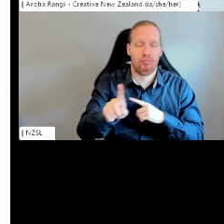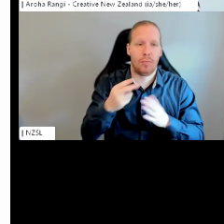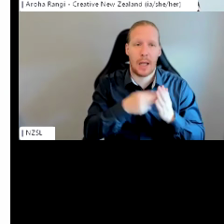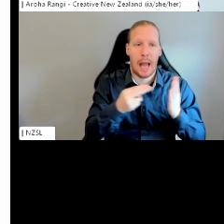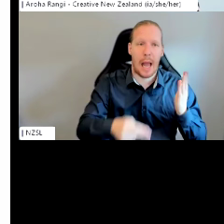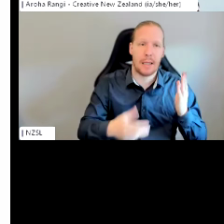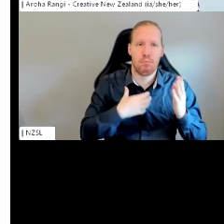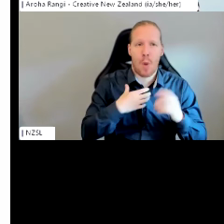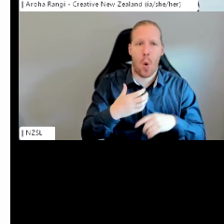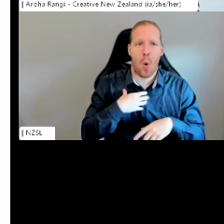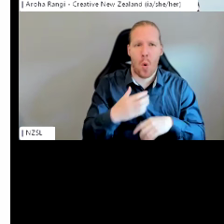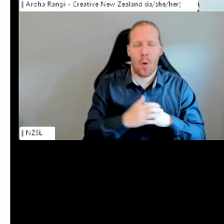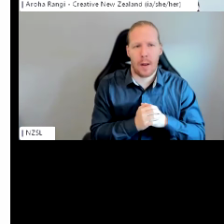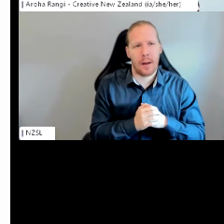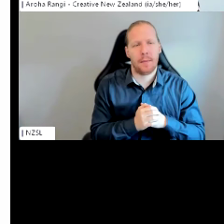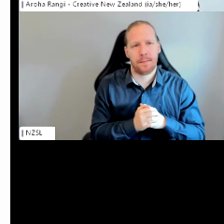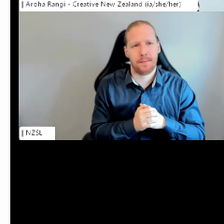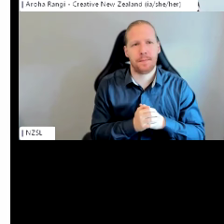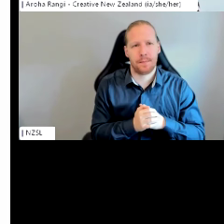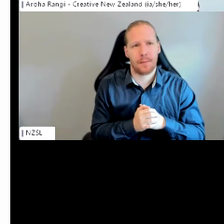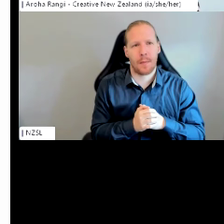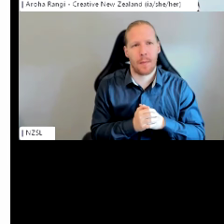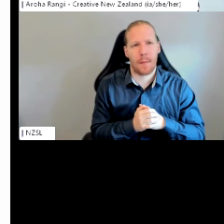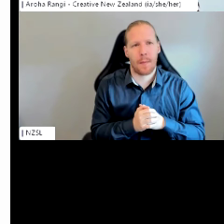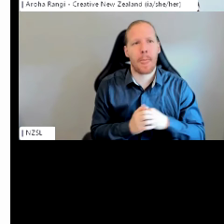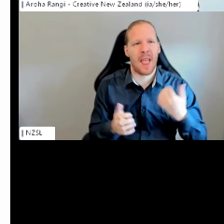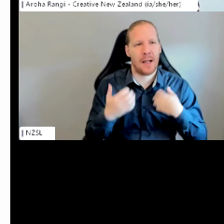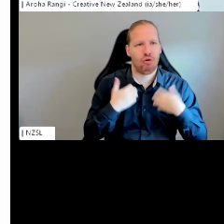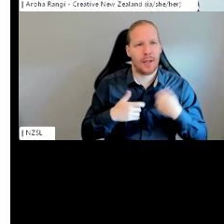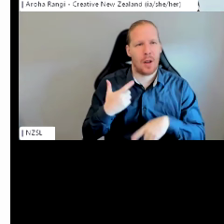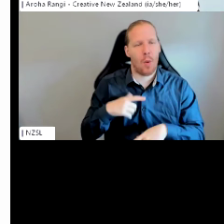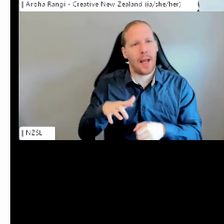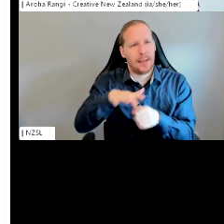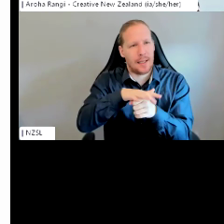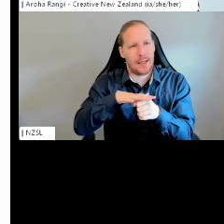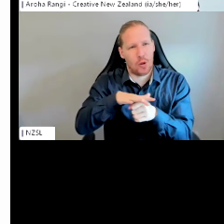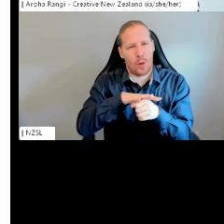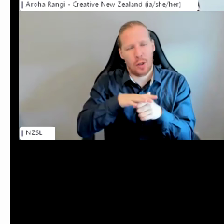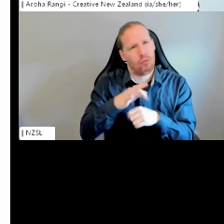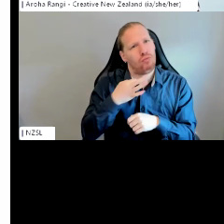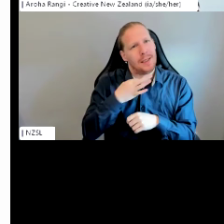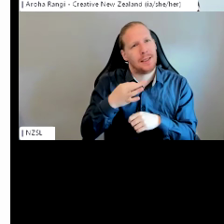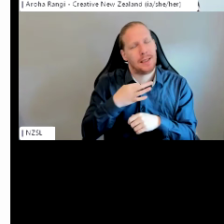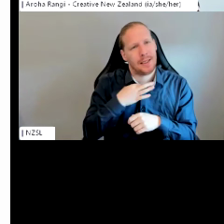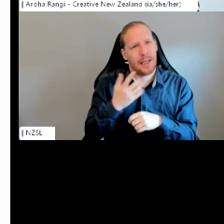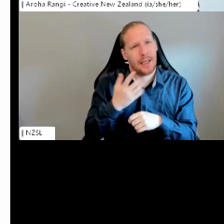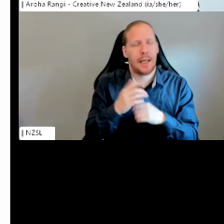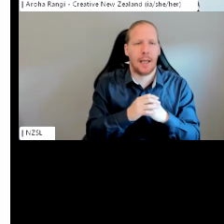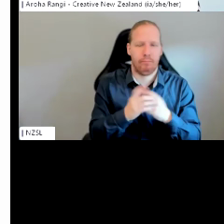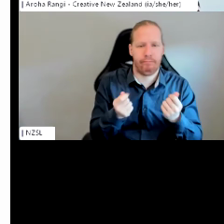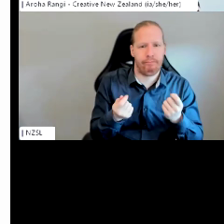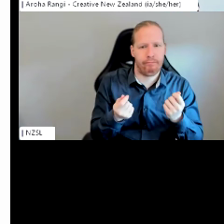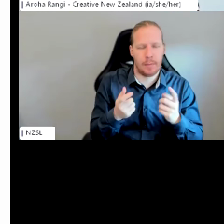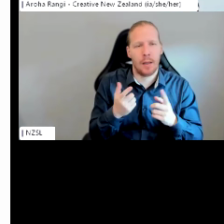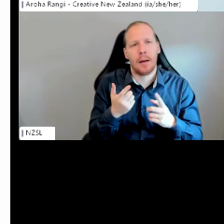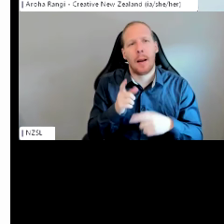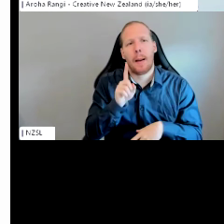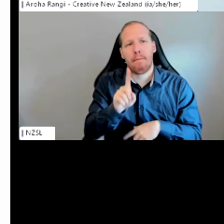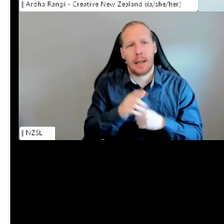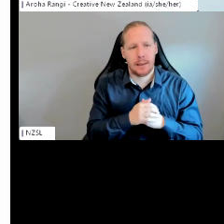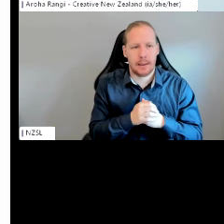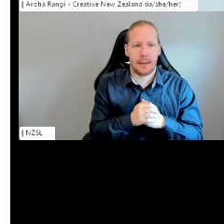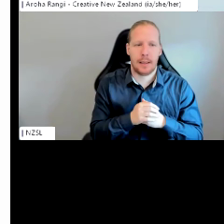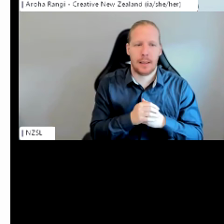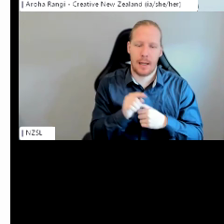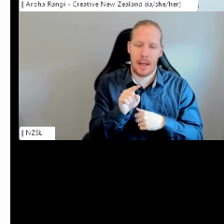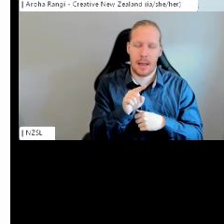obviously a volatile situation, but those people who anticipate attending less aren't necessarily,